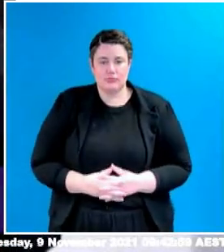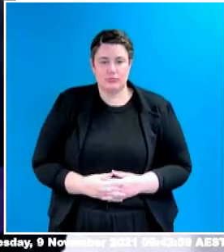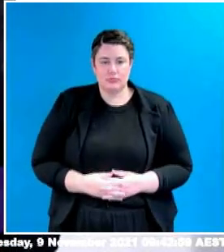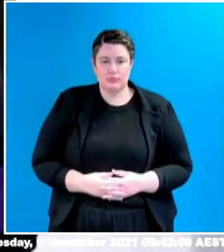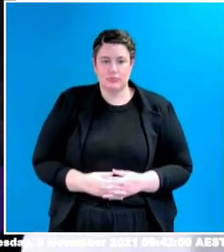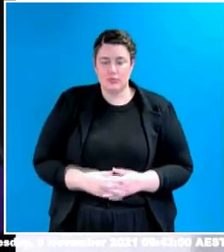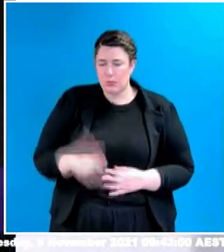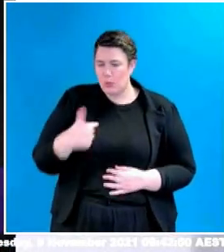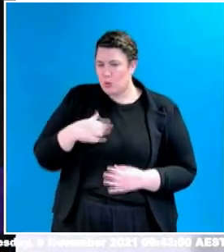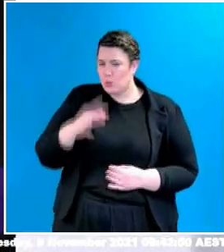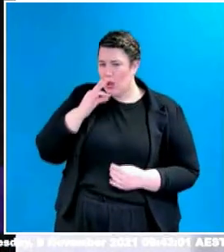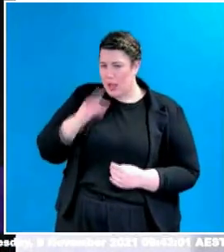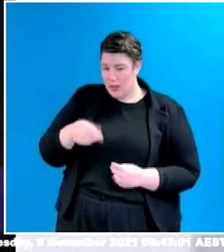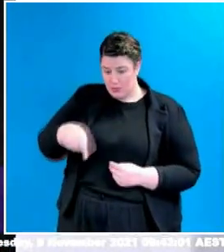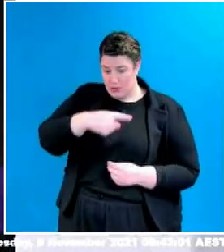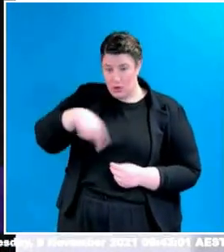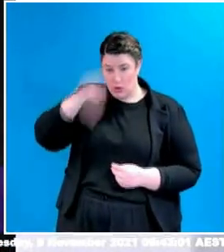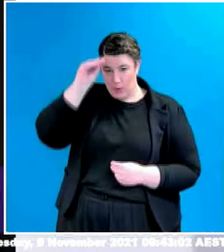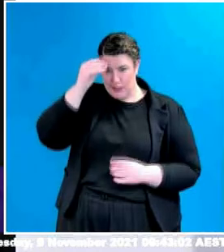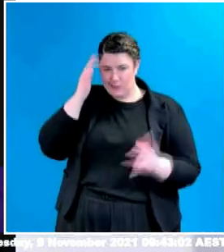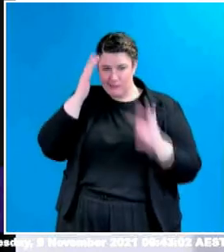considered by the consultative committee.